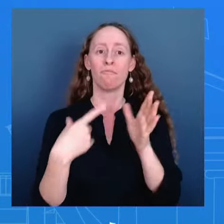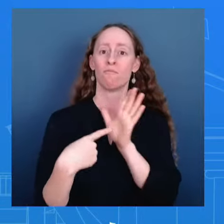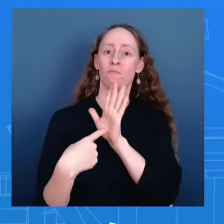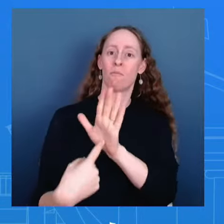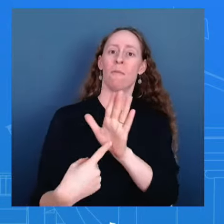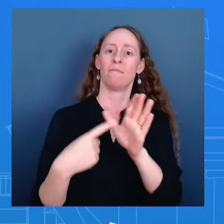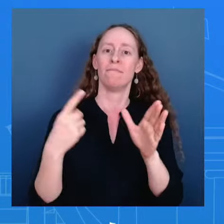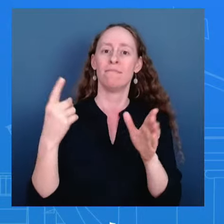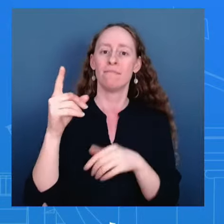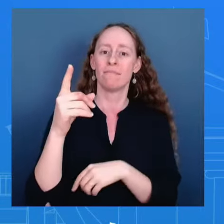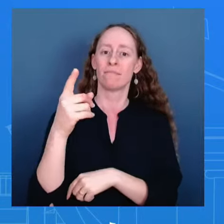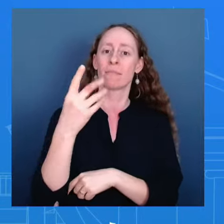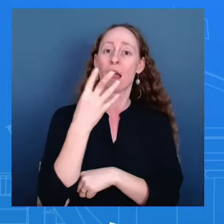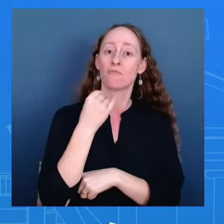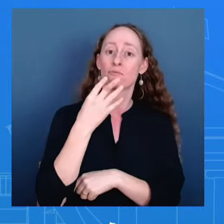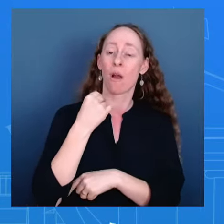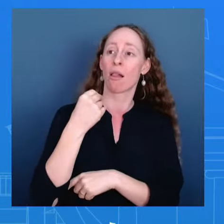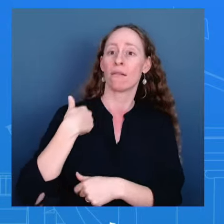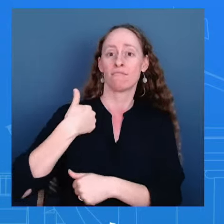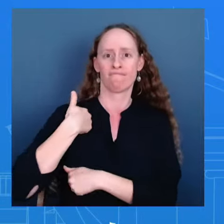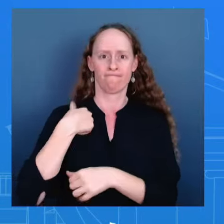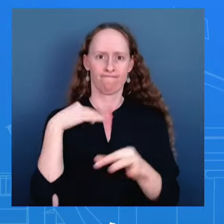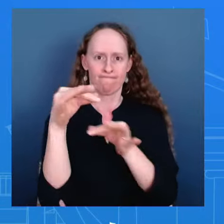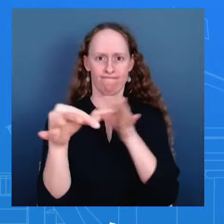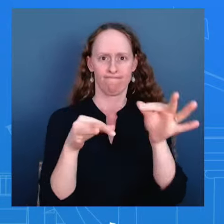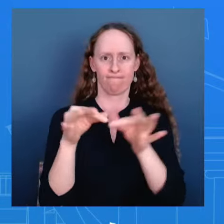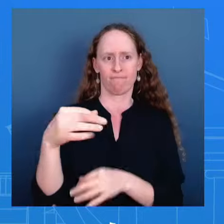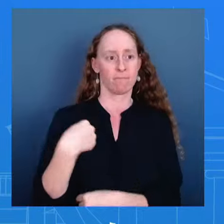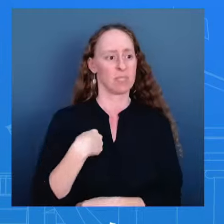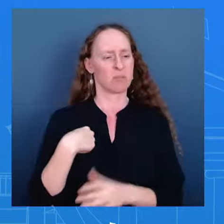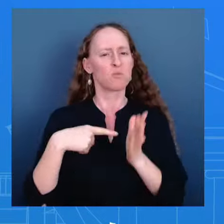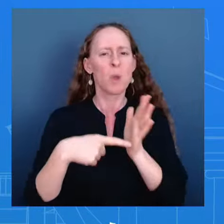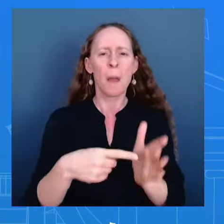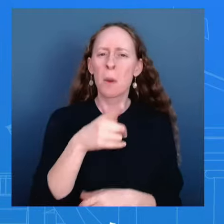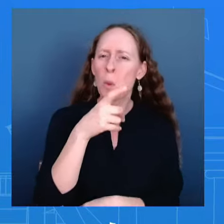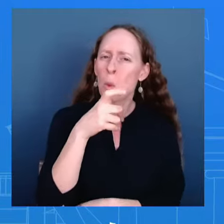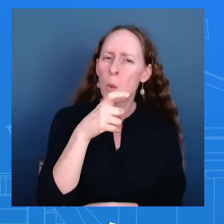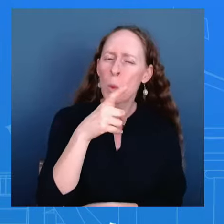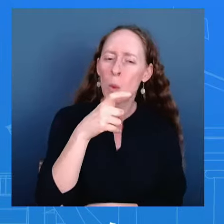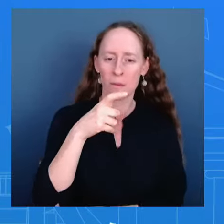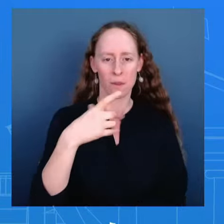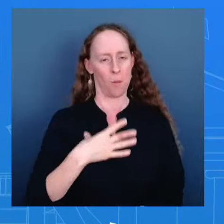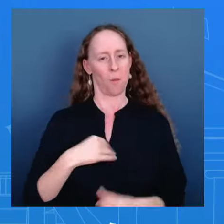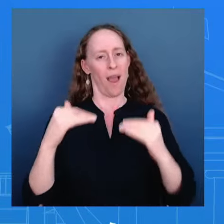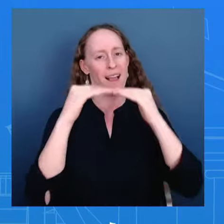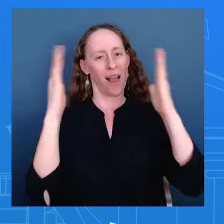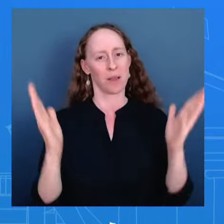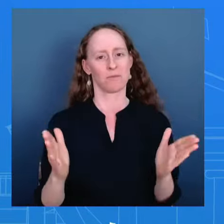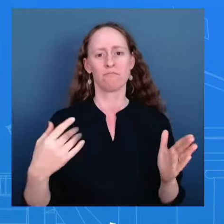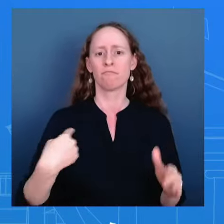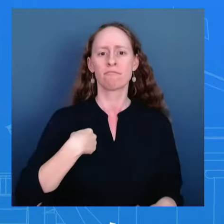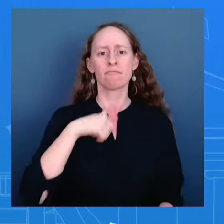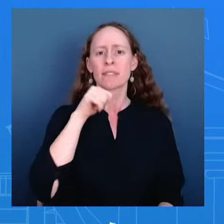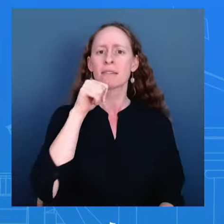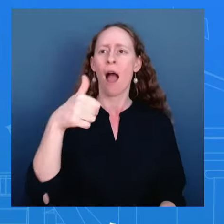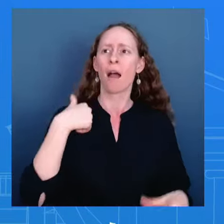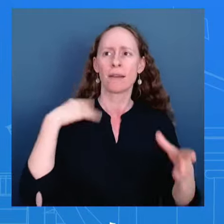and I am not today or any other day, going to take it upon myself to speak to Israeli military operations, the planning, the intent,